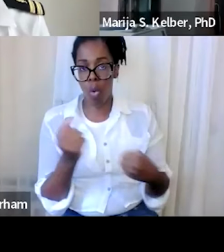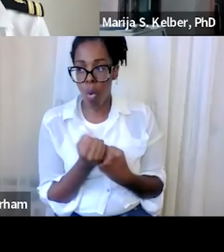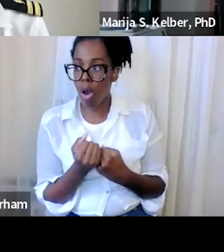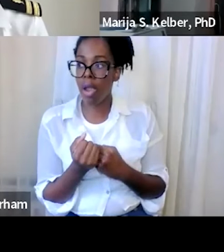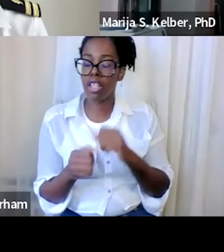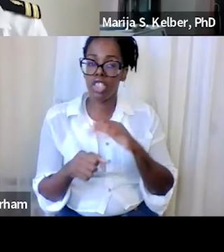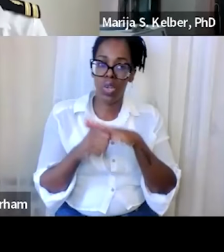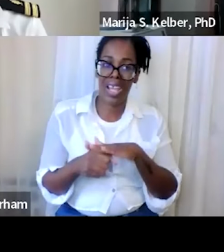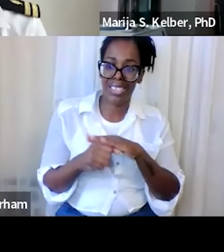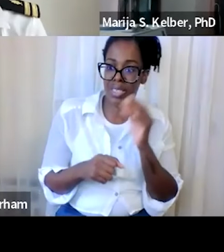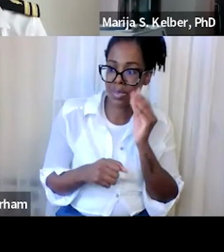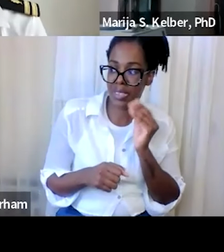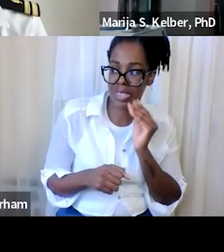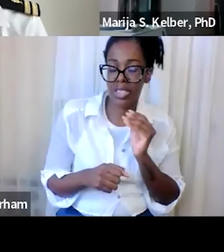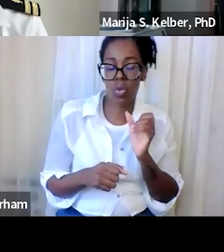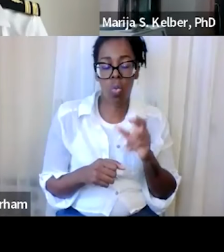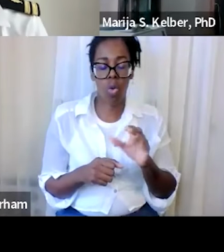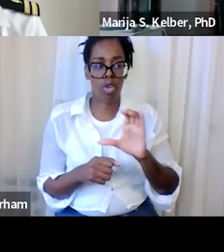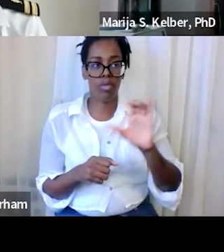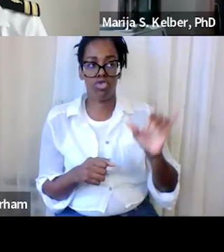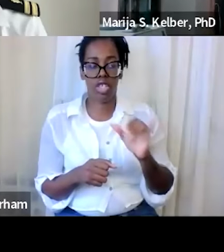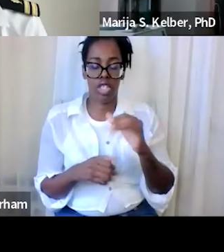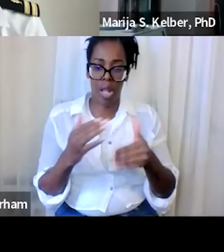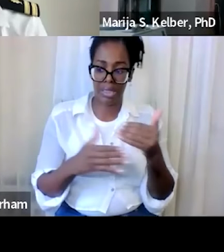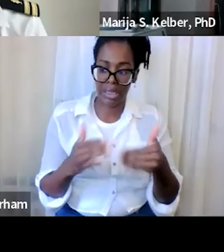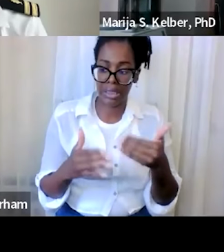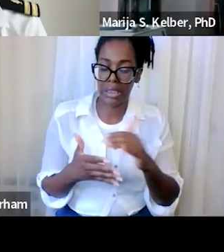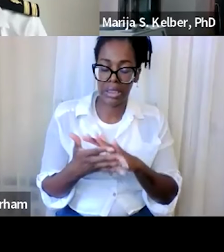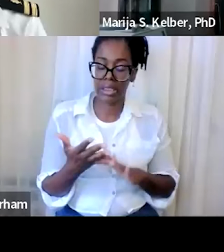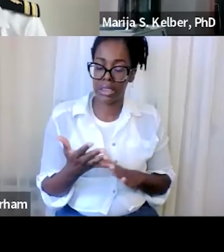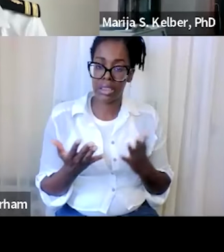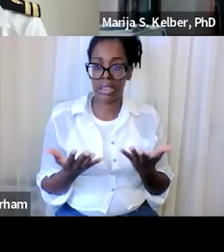or during the criminal justice process. So those are all the factors